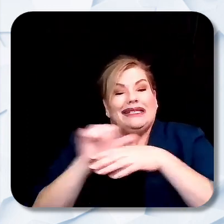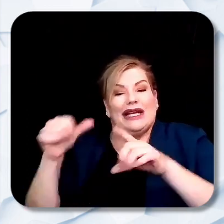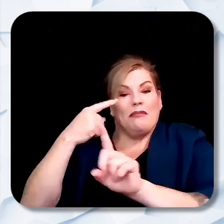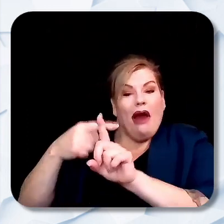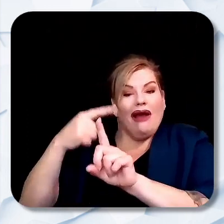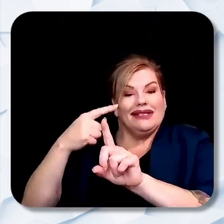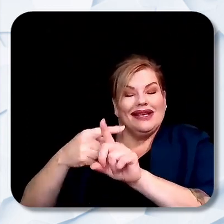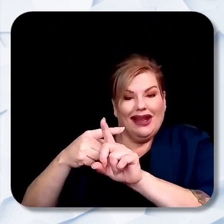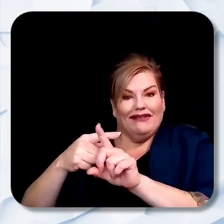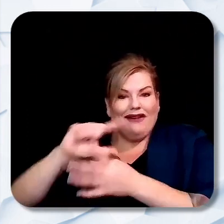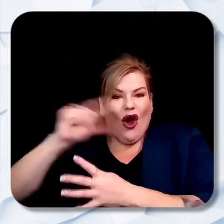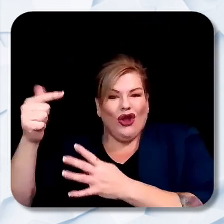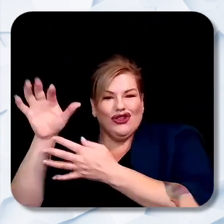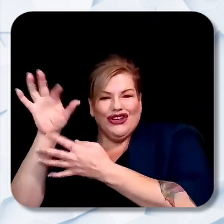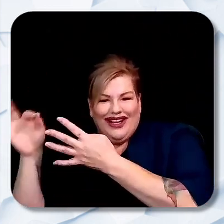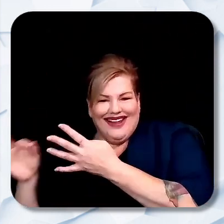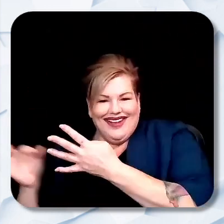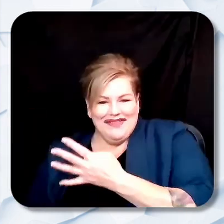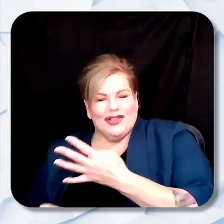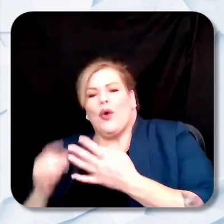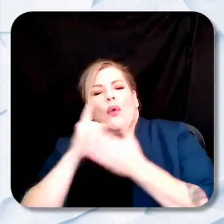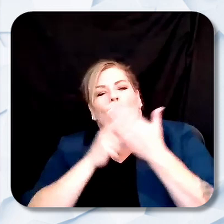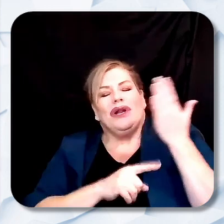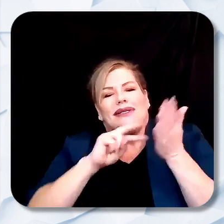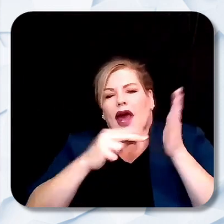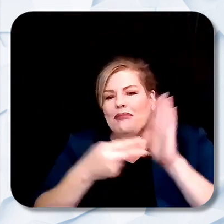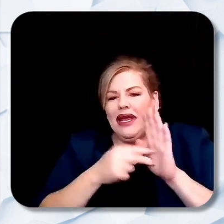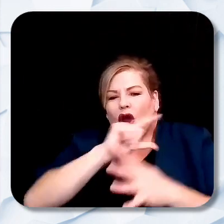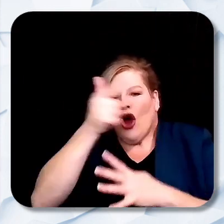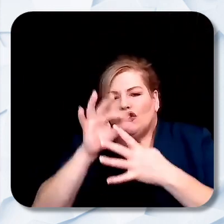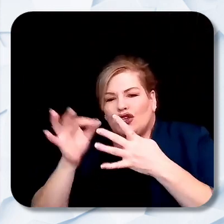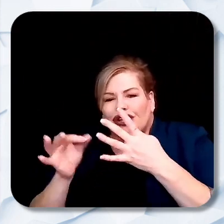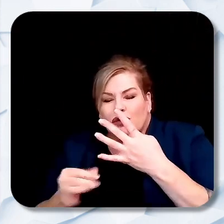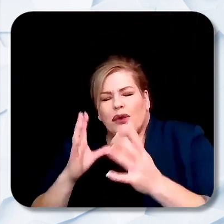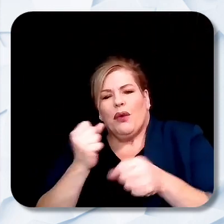that reinforcement that what does that look like? And let's actually create opportunities on campus,